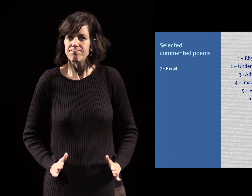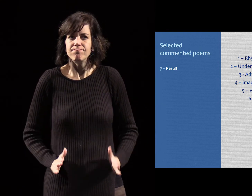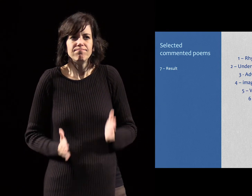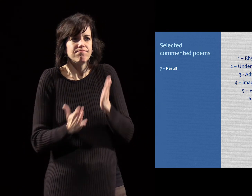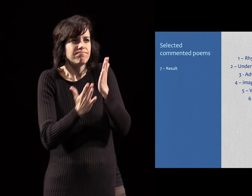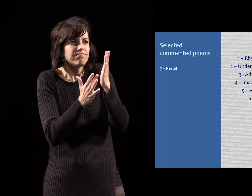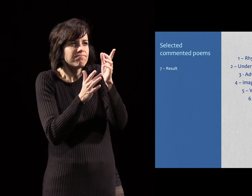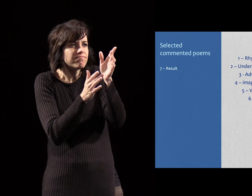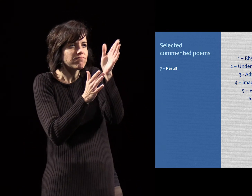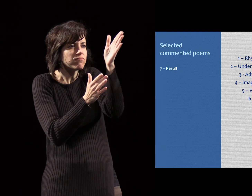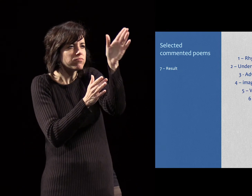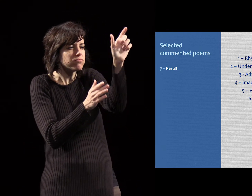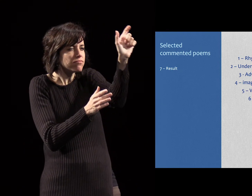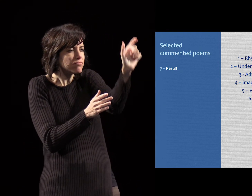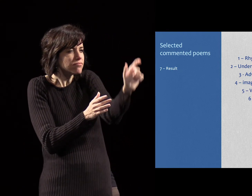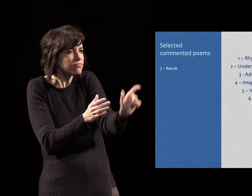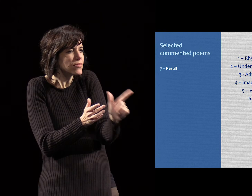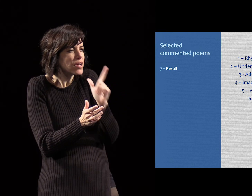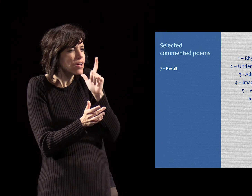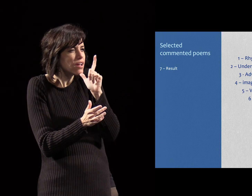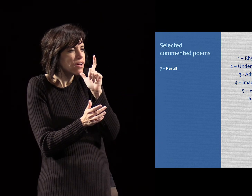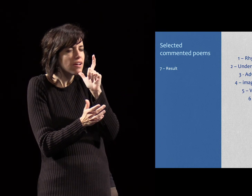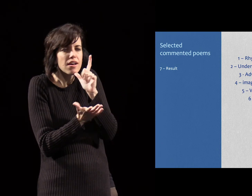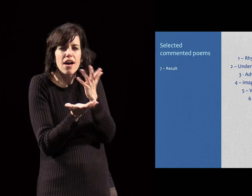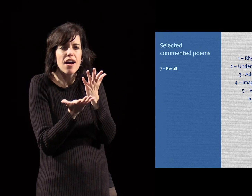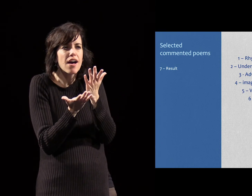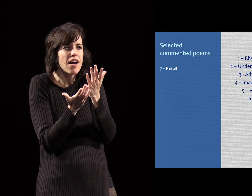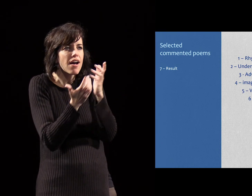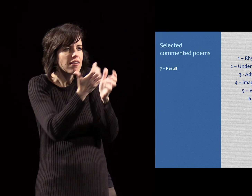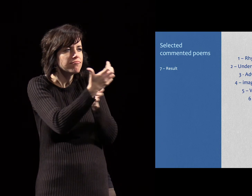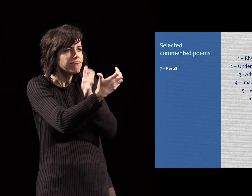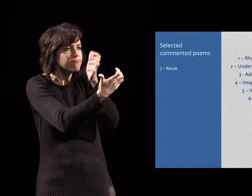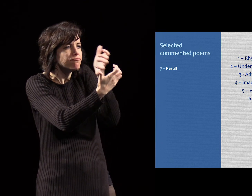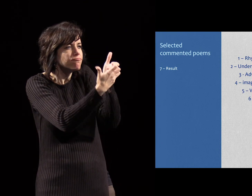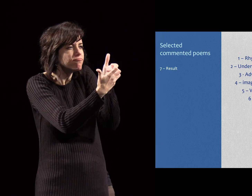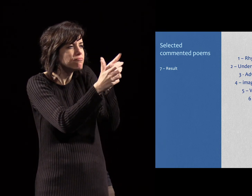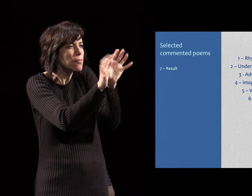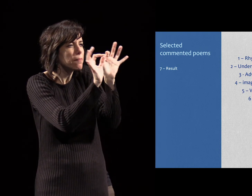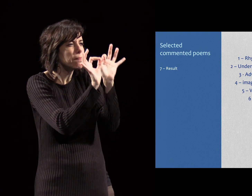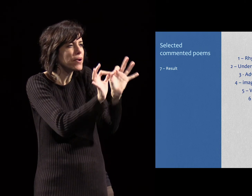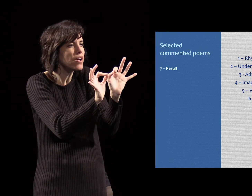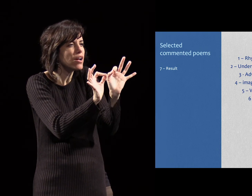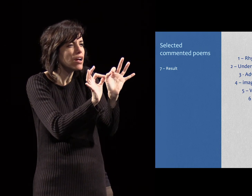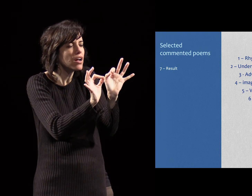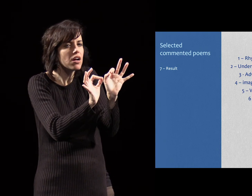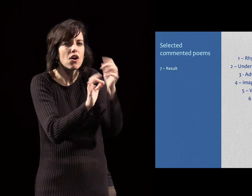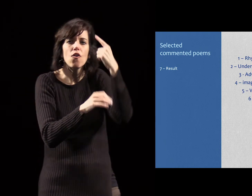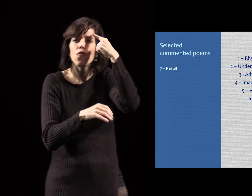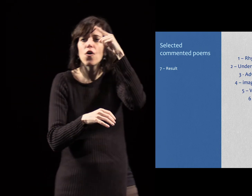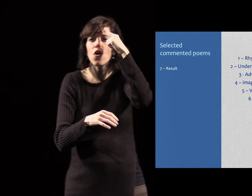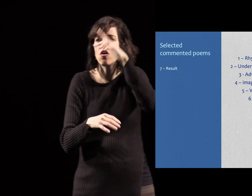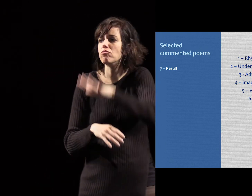Poets need to figure out who their target audience is.